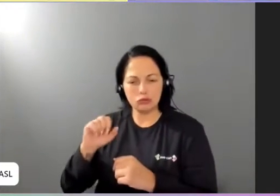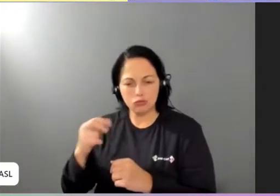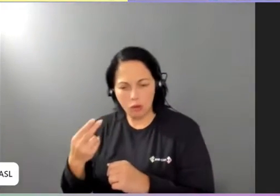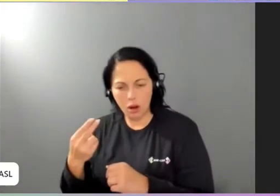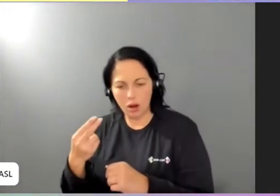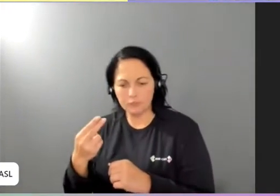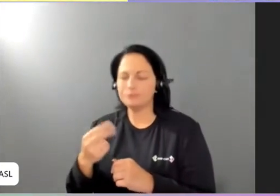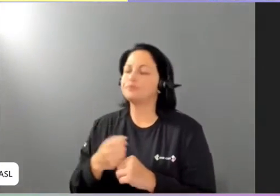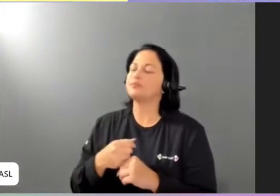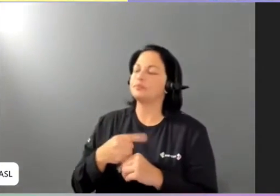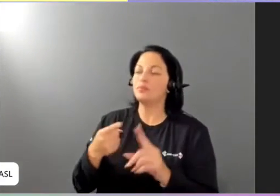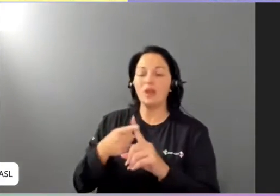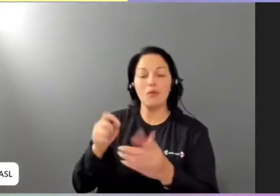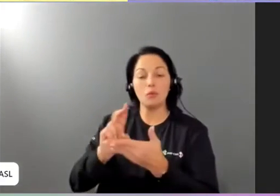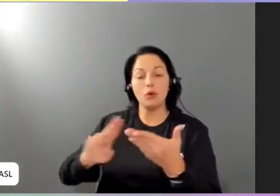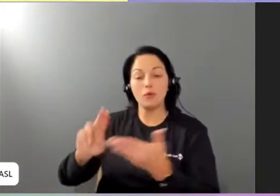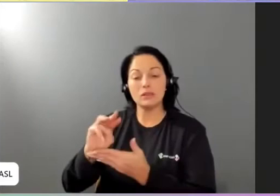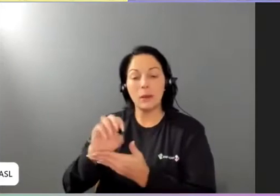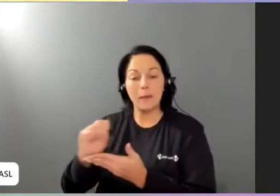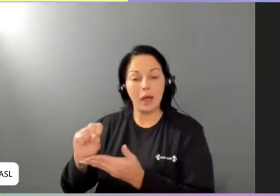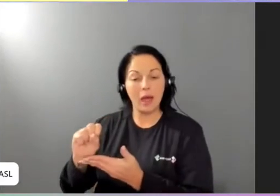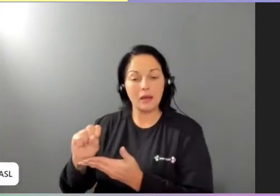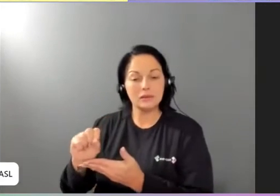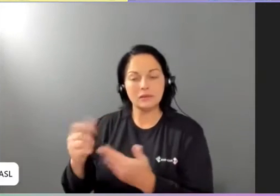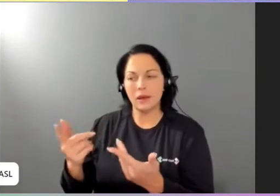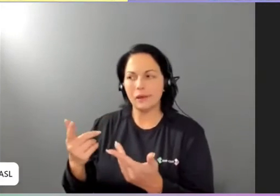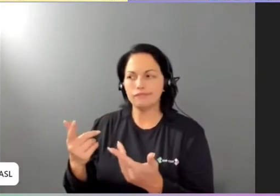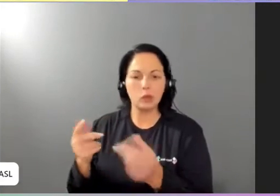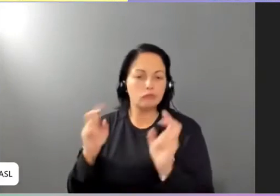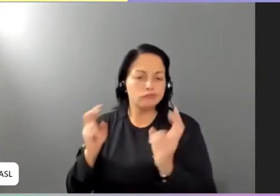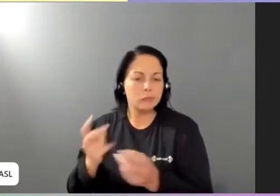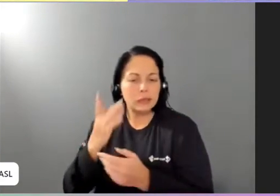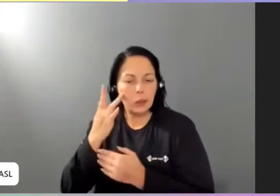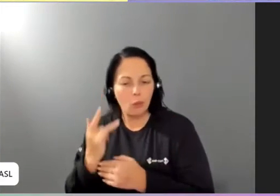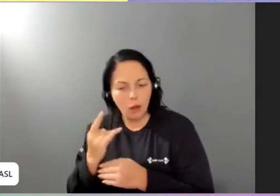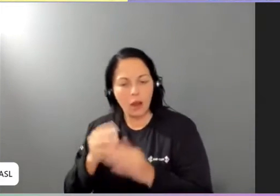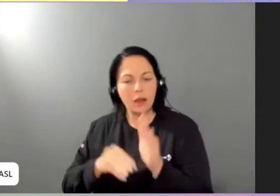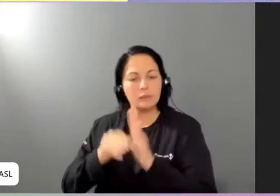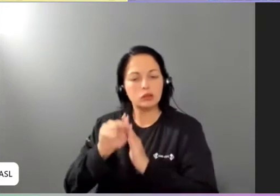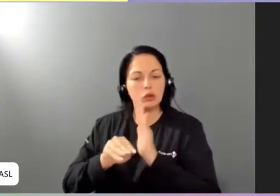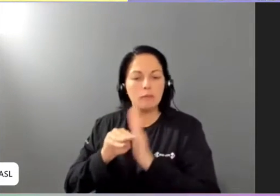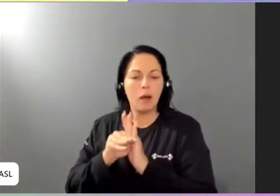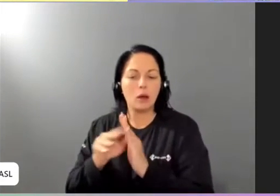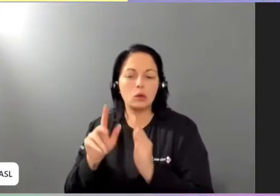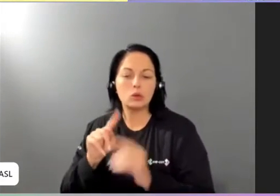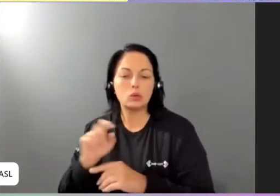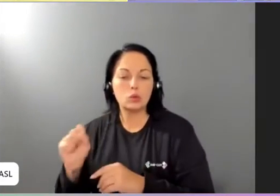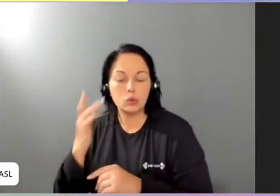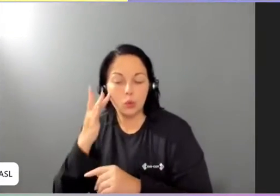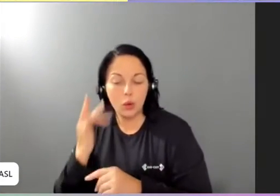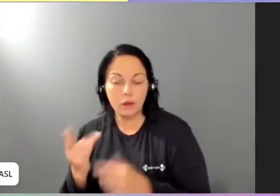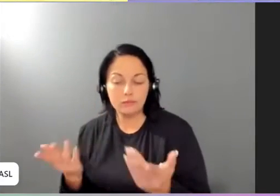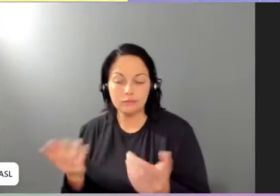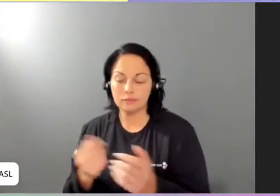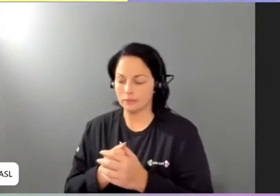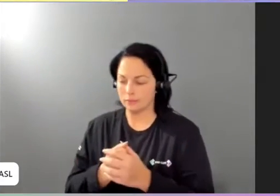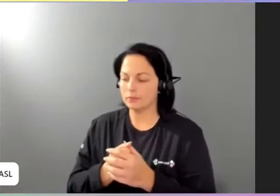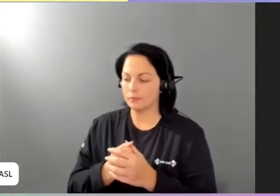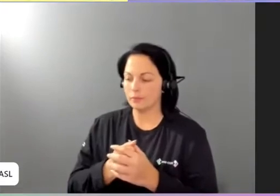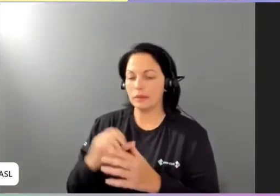process. So, I mentioned Chris Misra from the university of Massachusetts, and other great learning that I like to talk about in terms of the why of